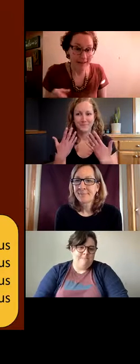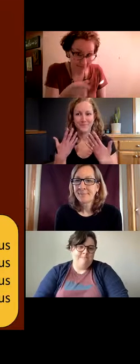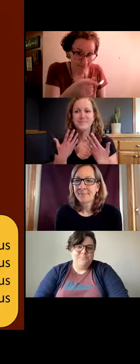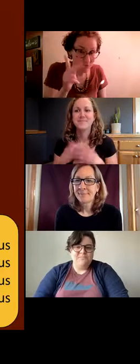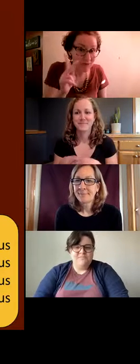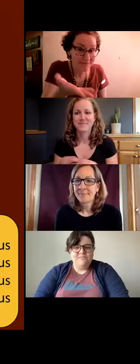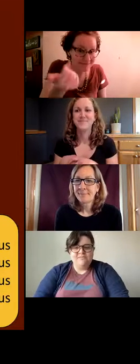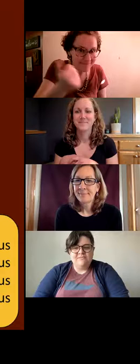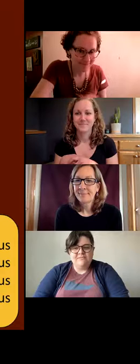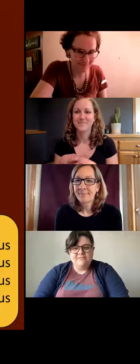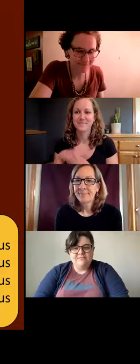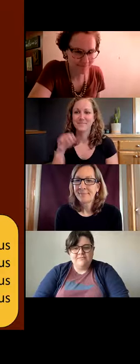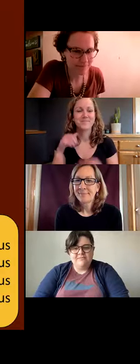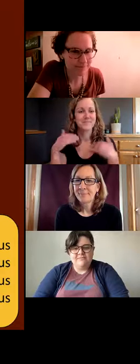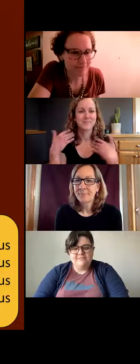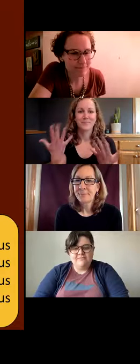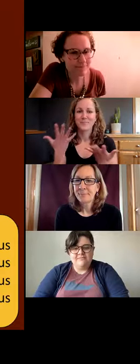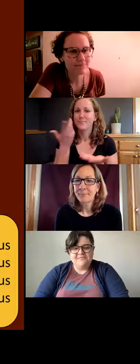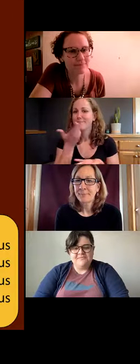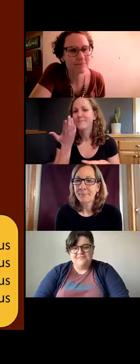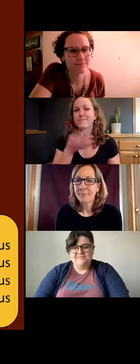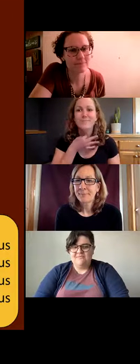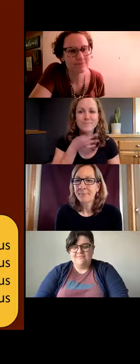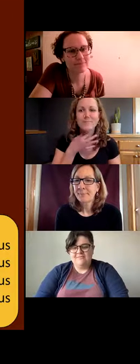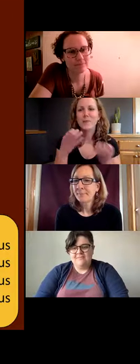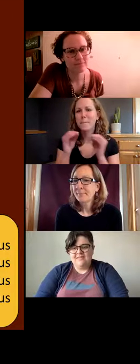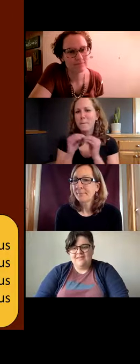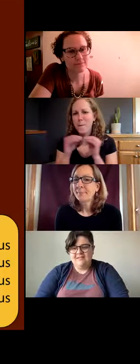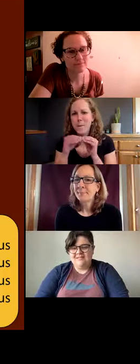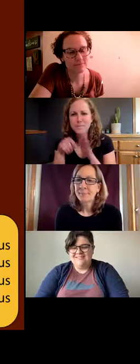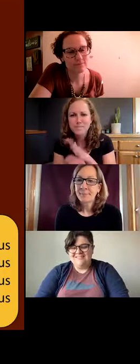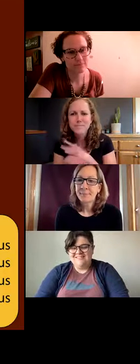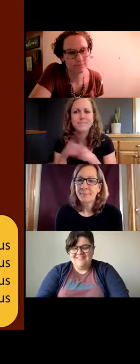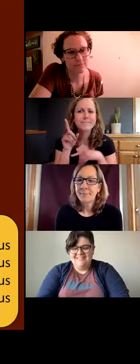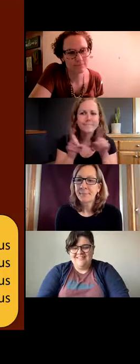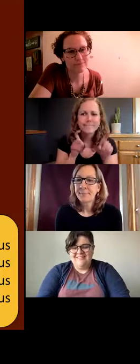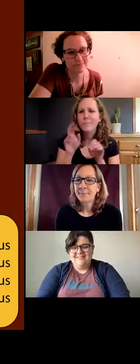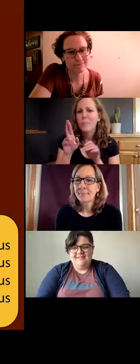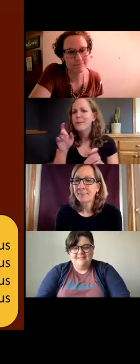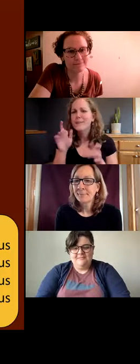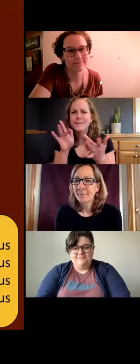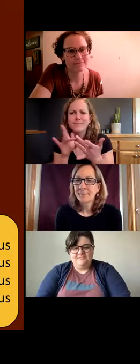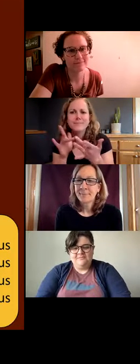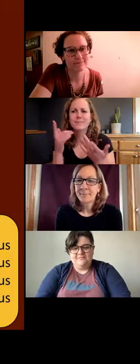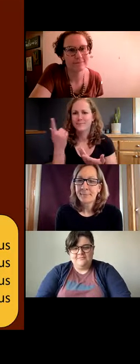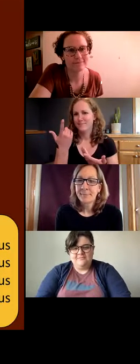Okay.. oh, go ahead Kirsten. Kirsten: Sure. If you're curious to gather more information, or if you have more